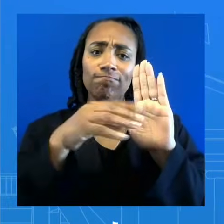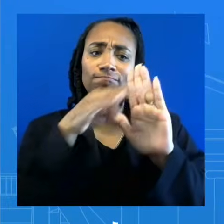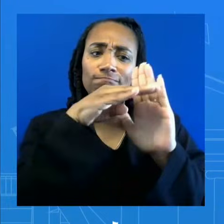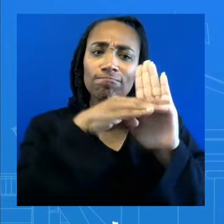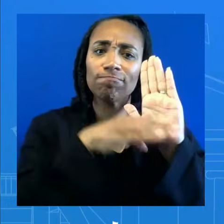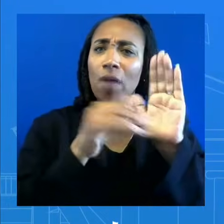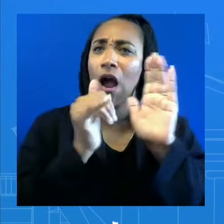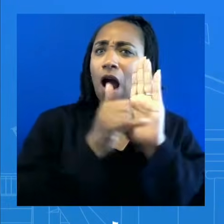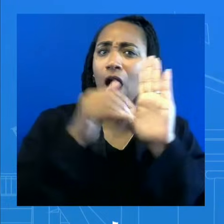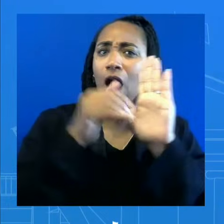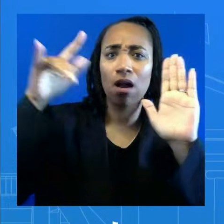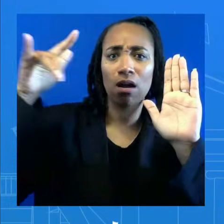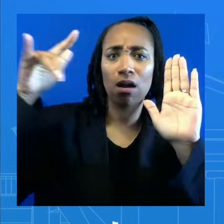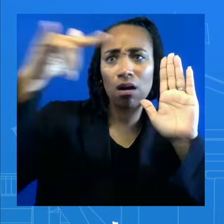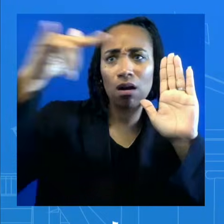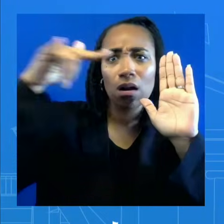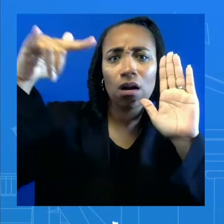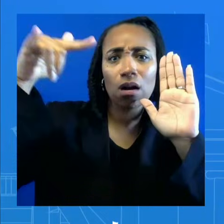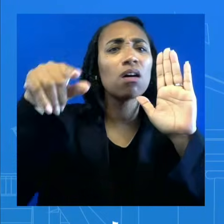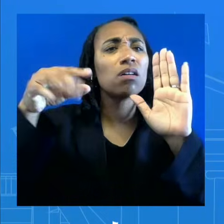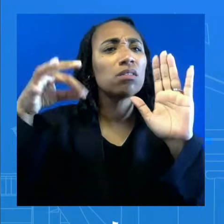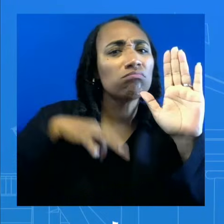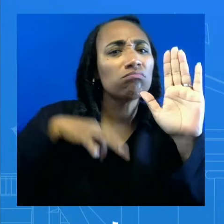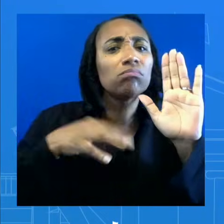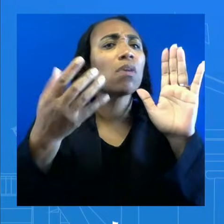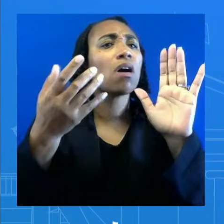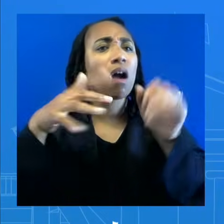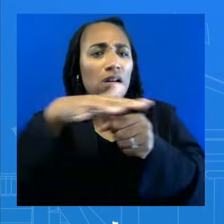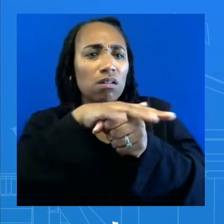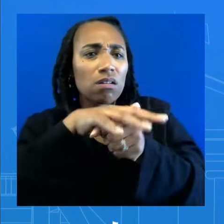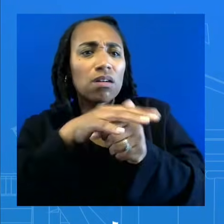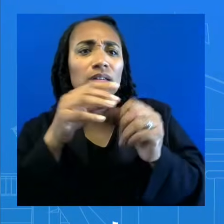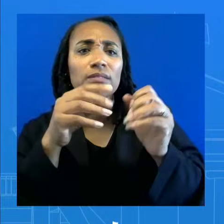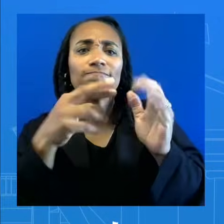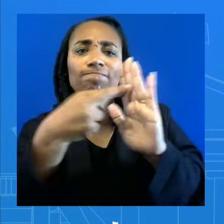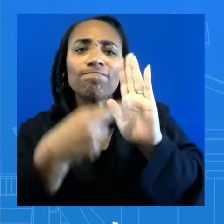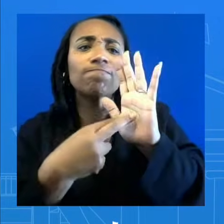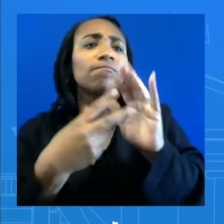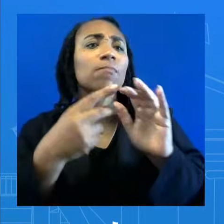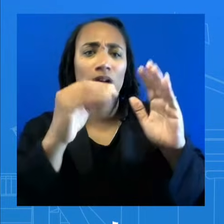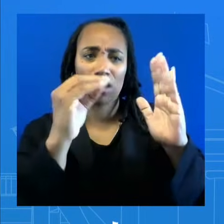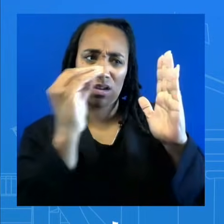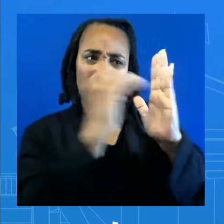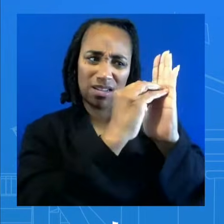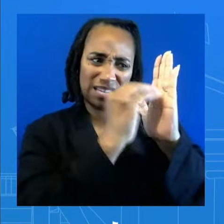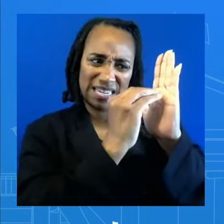and local authorities are provided all the tools that they need to respond to such threats as well.